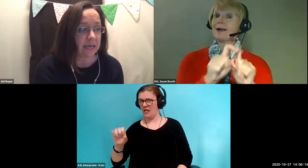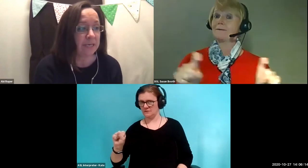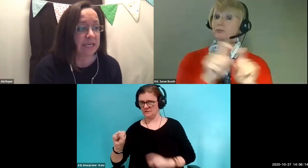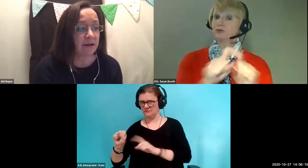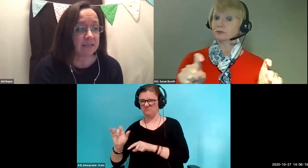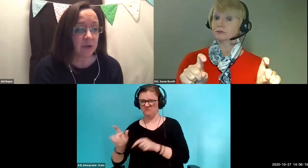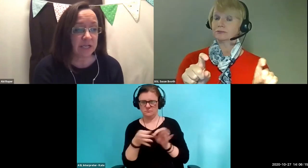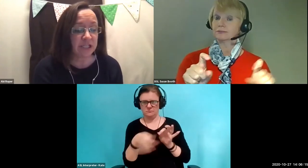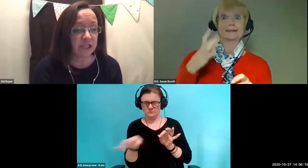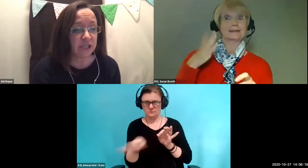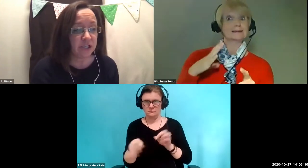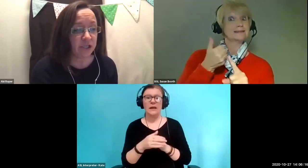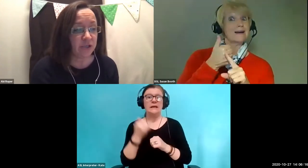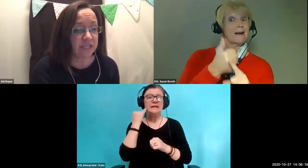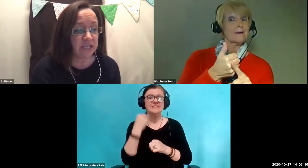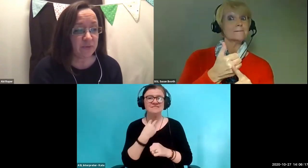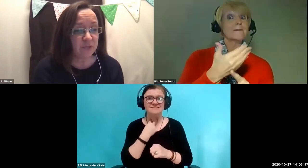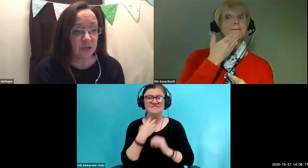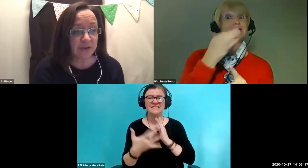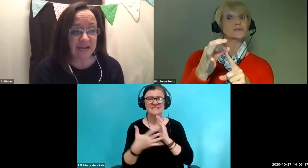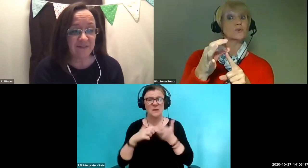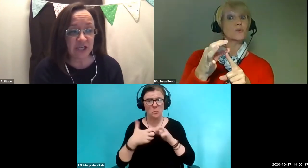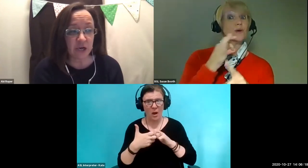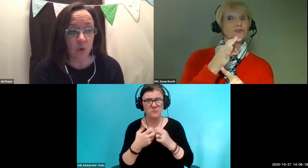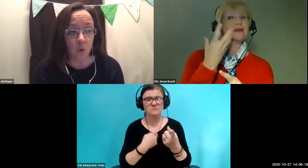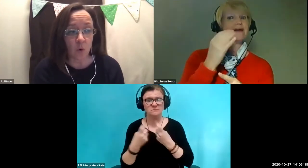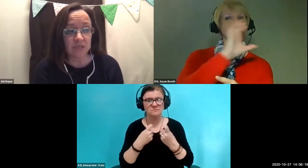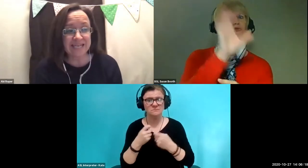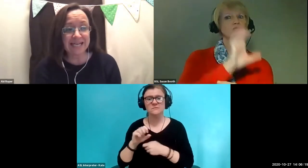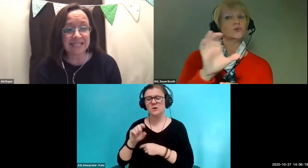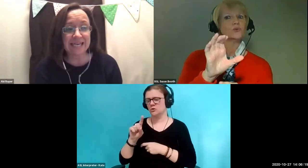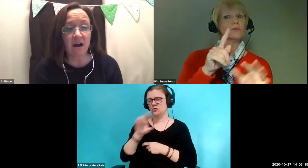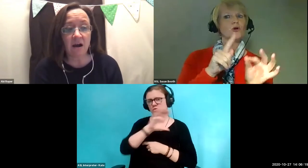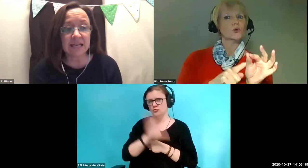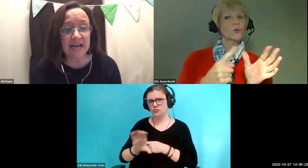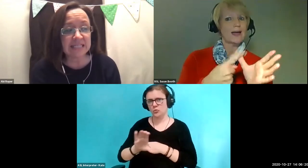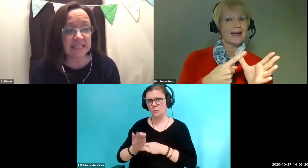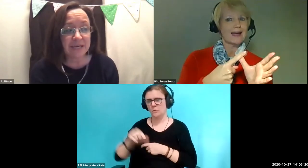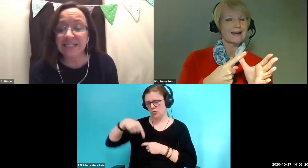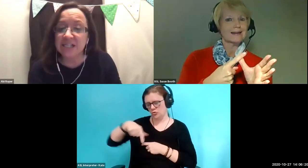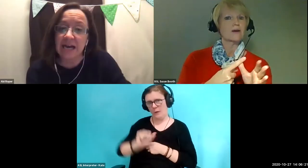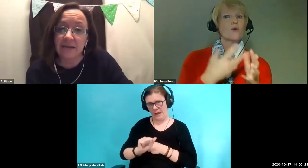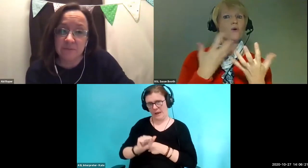please ask a question using Zoom's Q&A feature or text the ask an accessibility chair